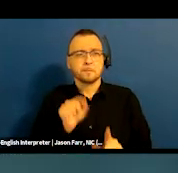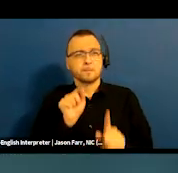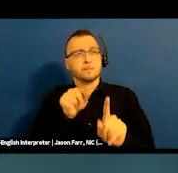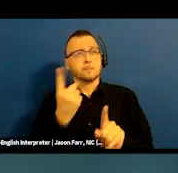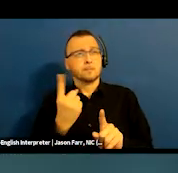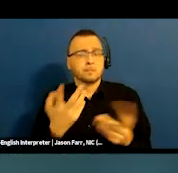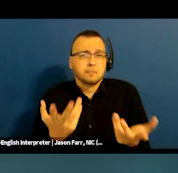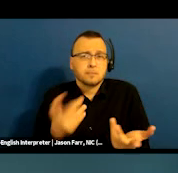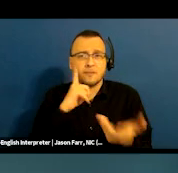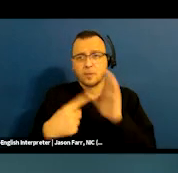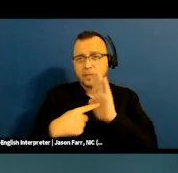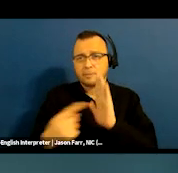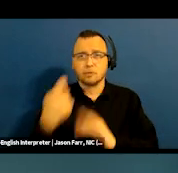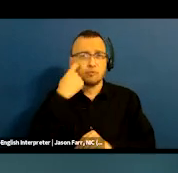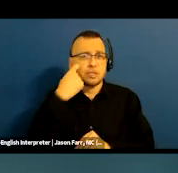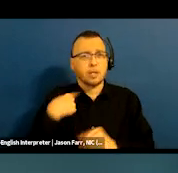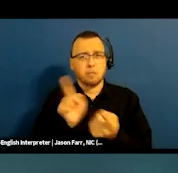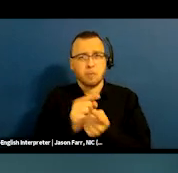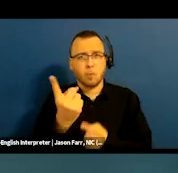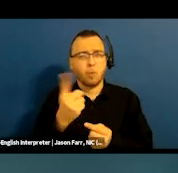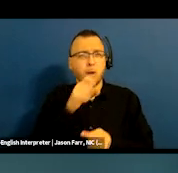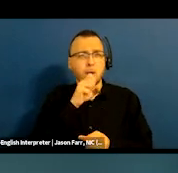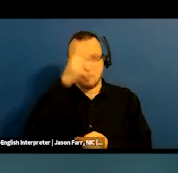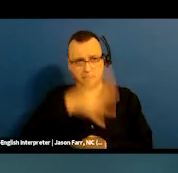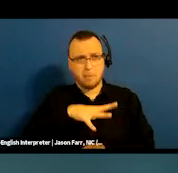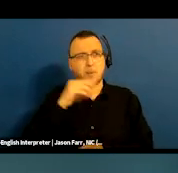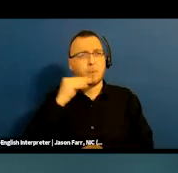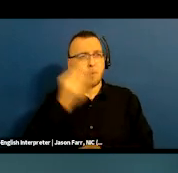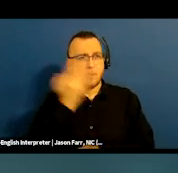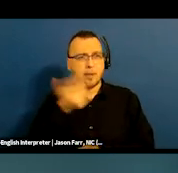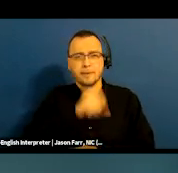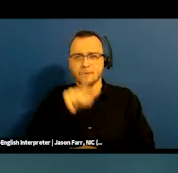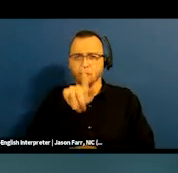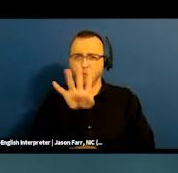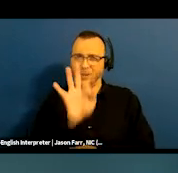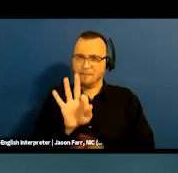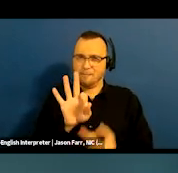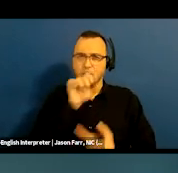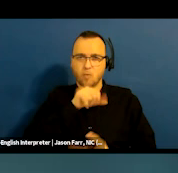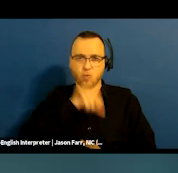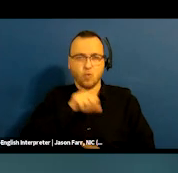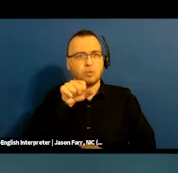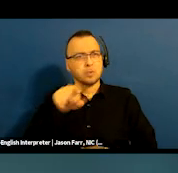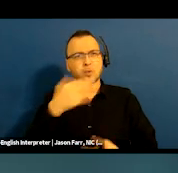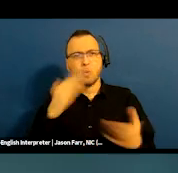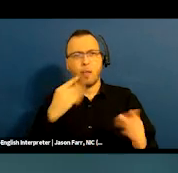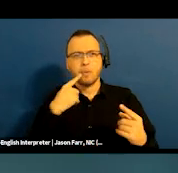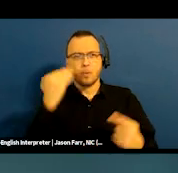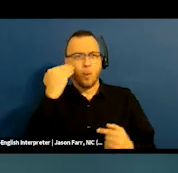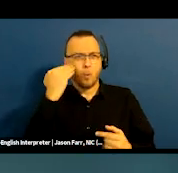Is it a life-threatening, the de-escalation situation that I'm dealing with, and this is in the emergency department, and even here in my office.